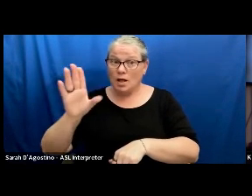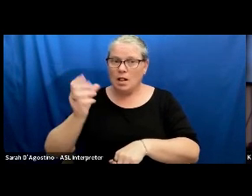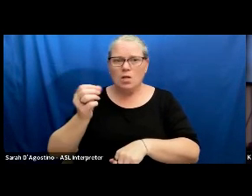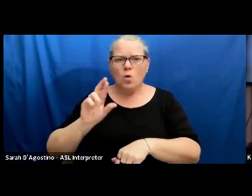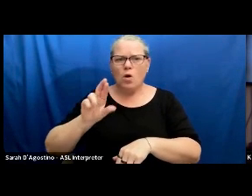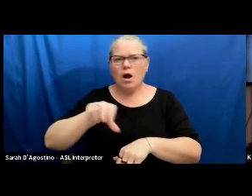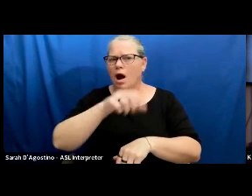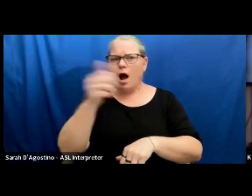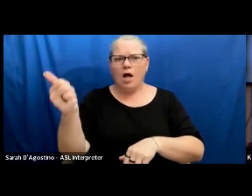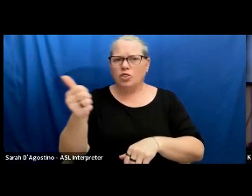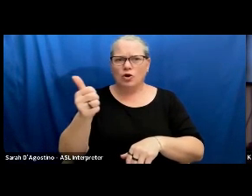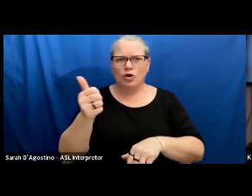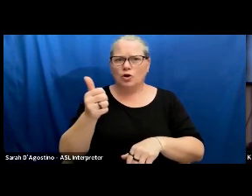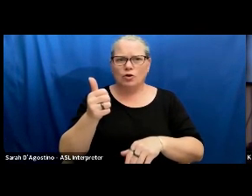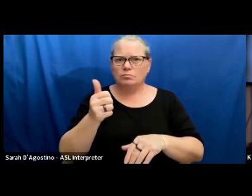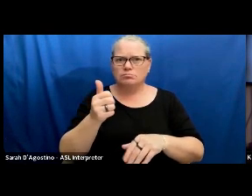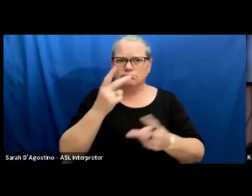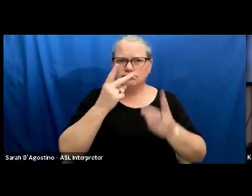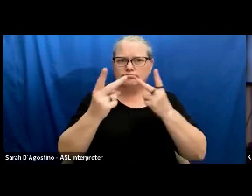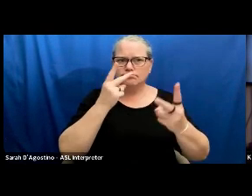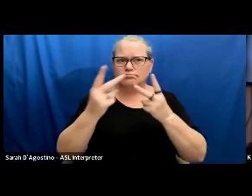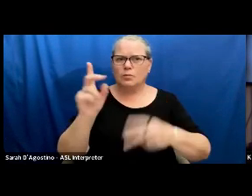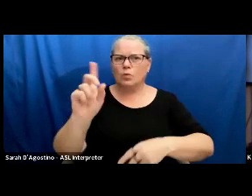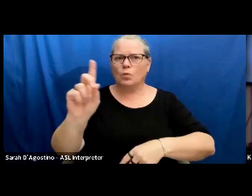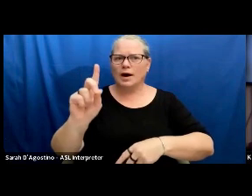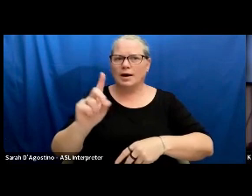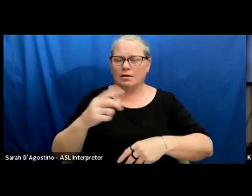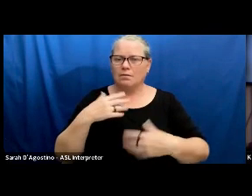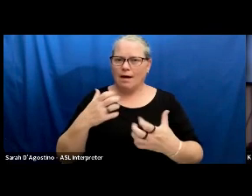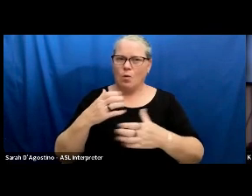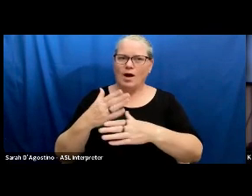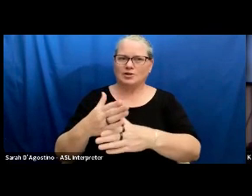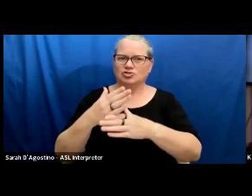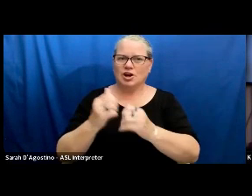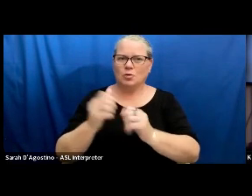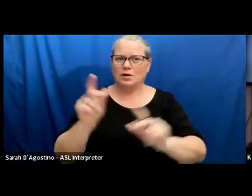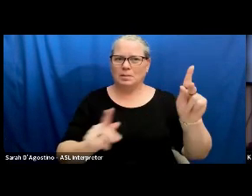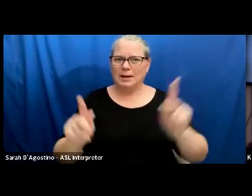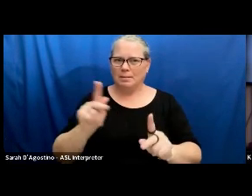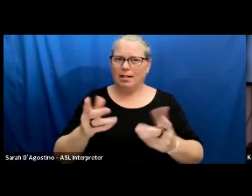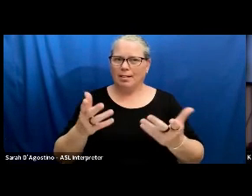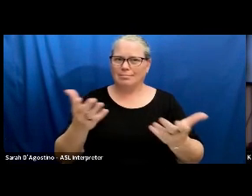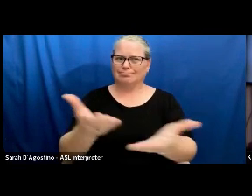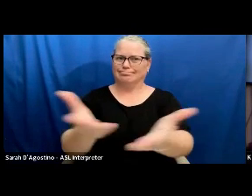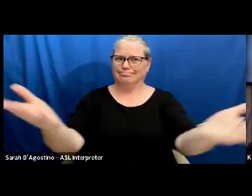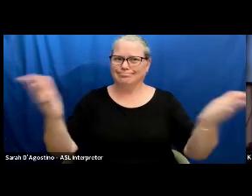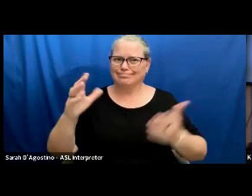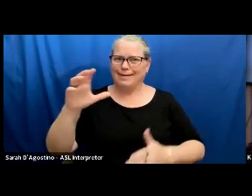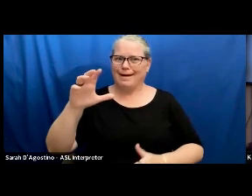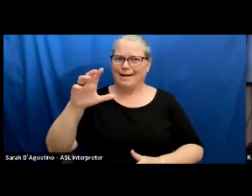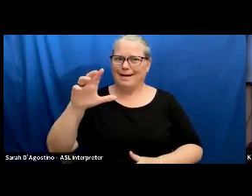i would love to be able to share that with folks all across connecticut yeah i believe